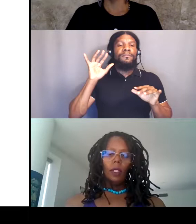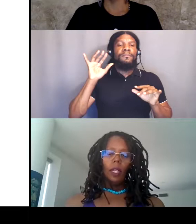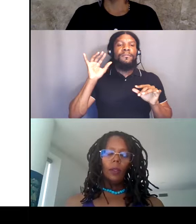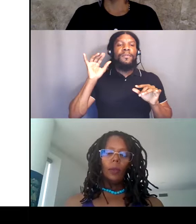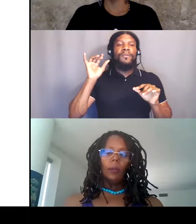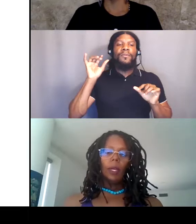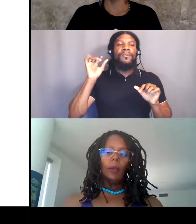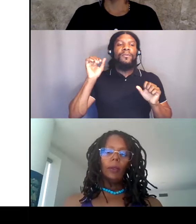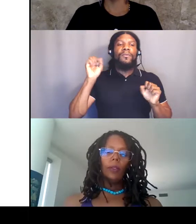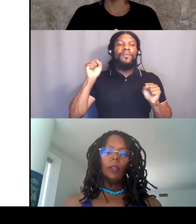Now through our mouths.